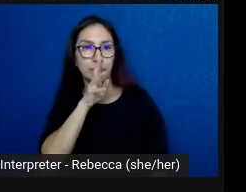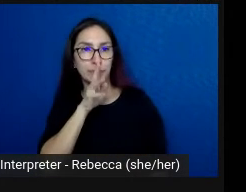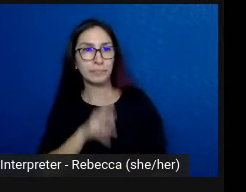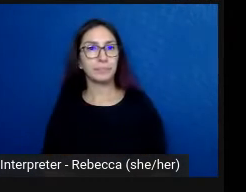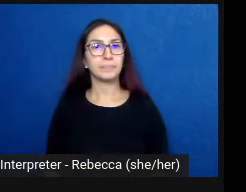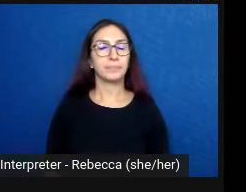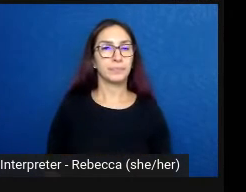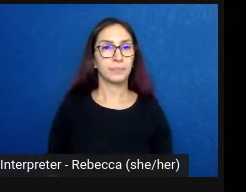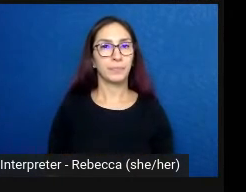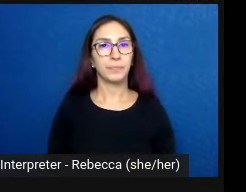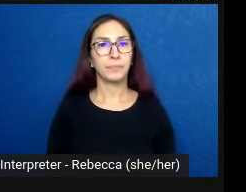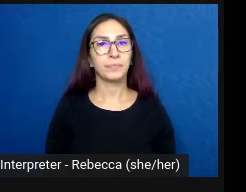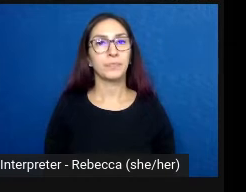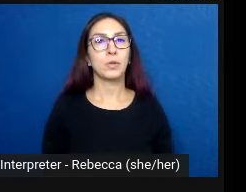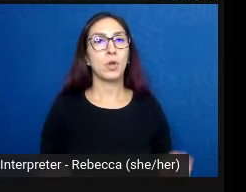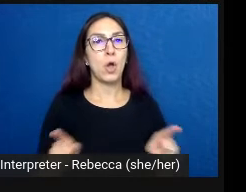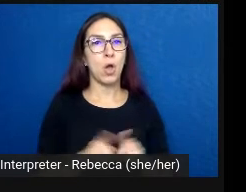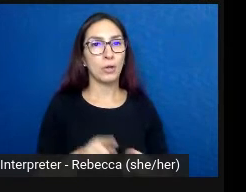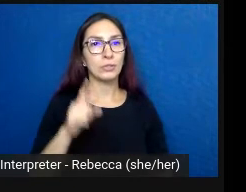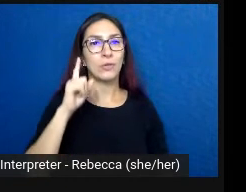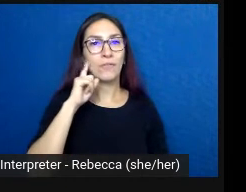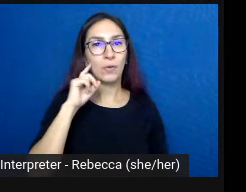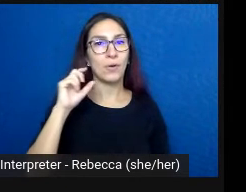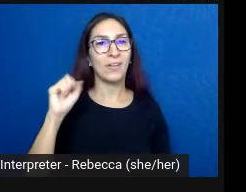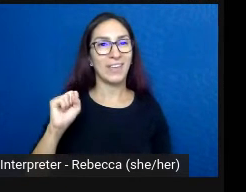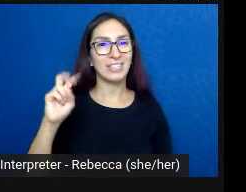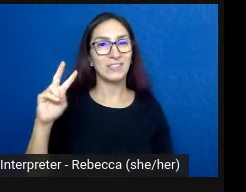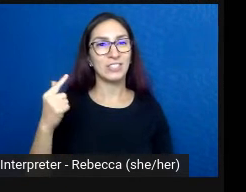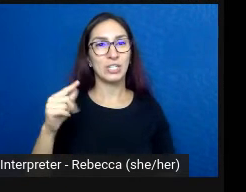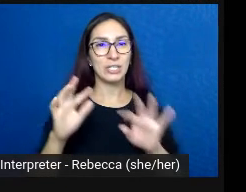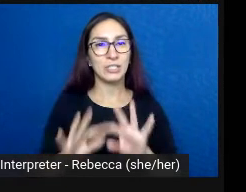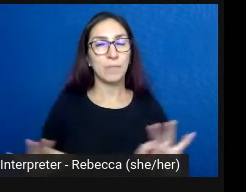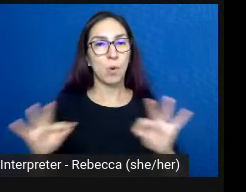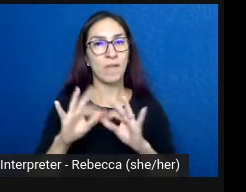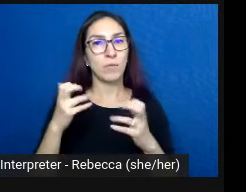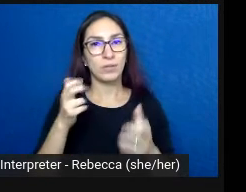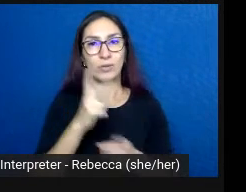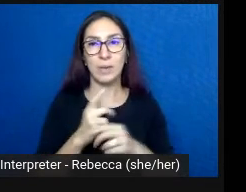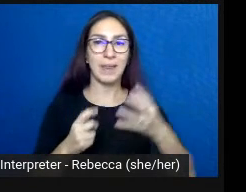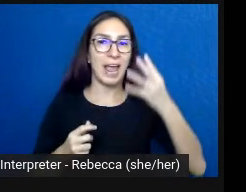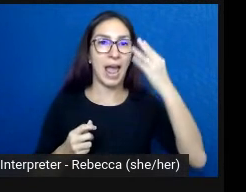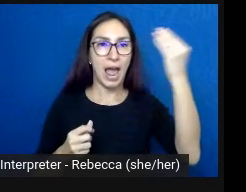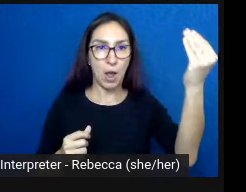if you want to refrain the element from your click events, which is typically the case.